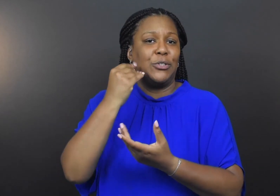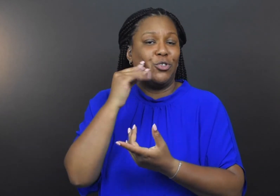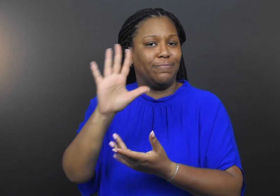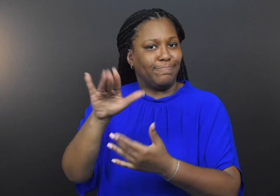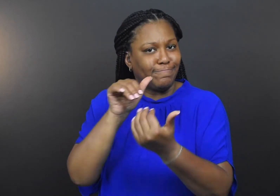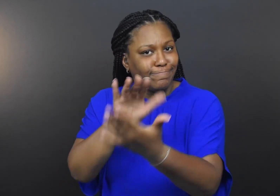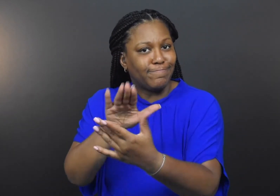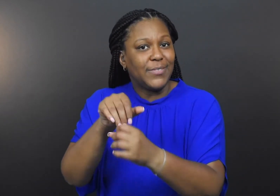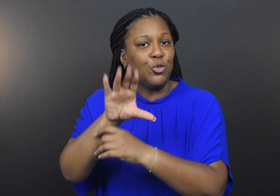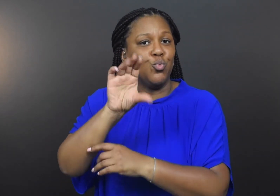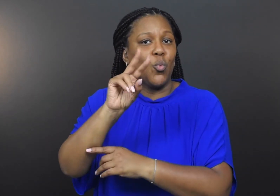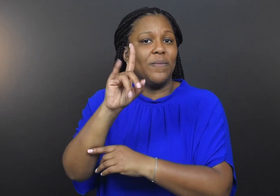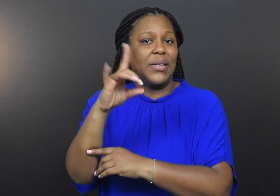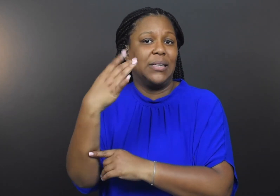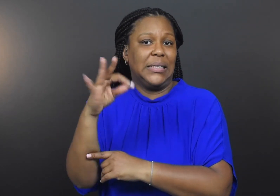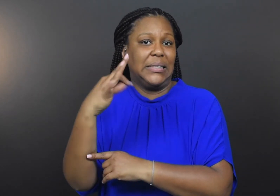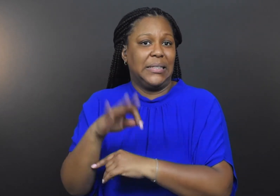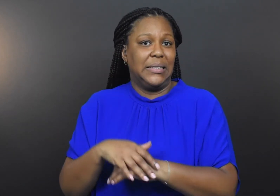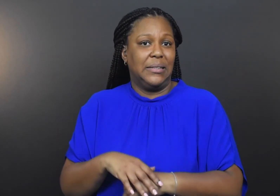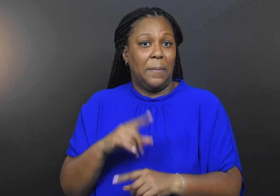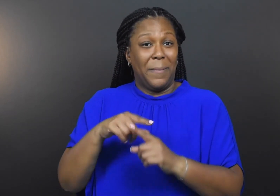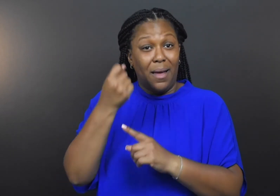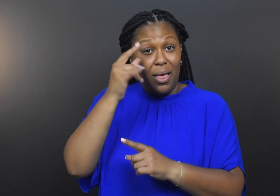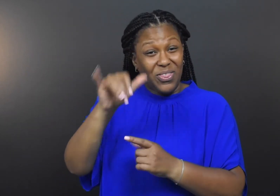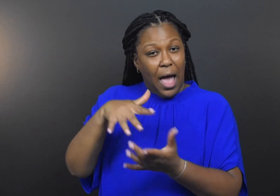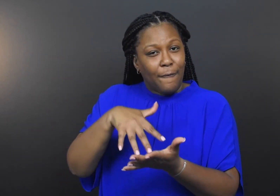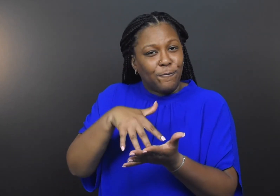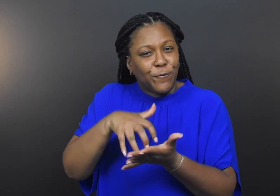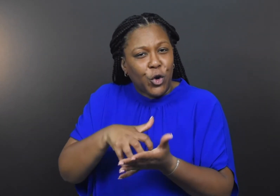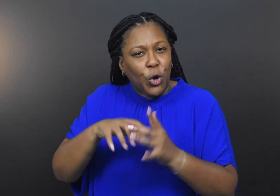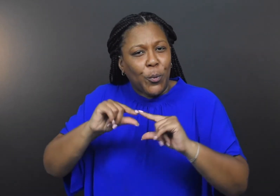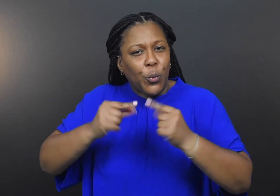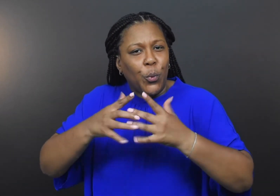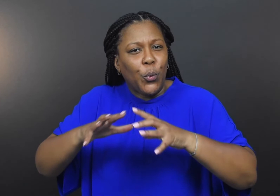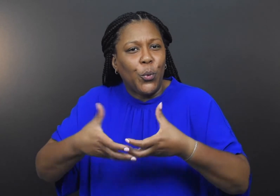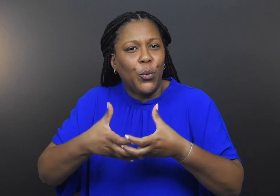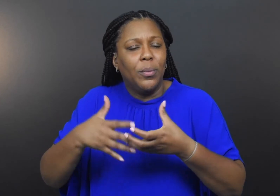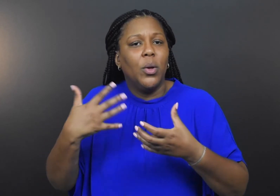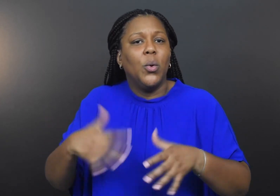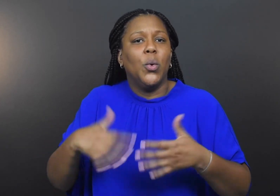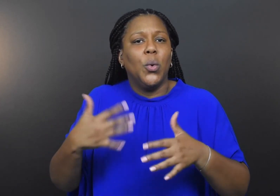vulnerable groups, a disproportionate number of people end up in acute crises, Leandris says.